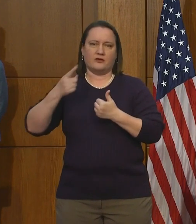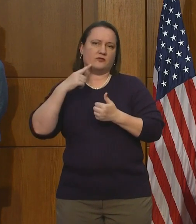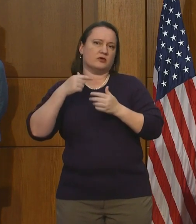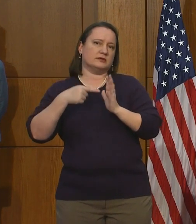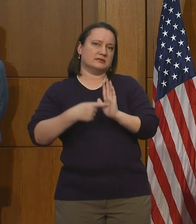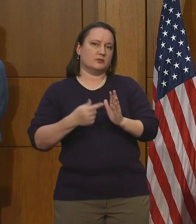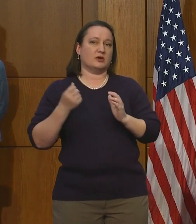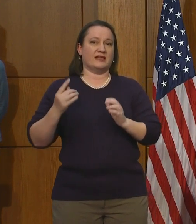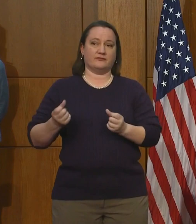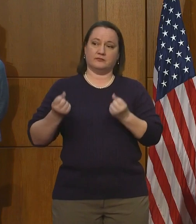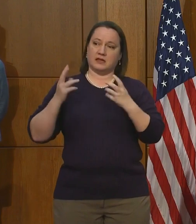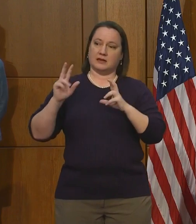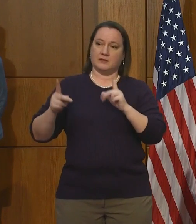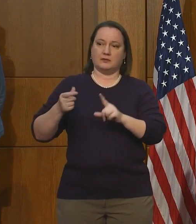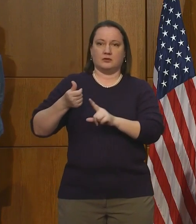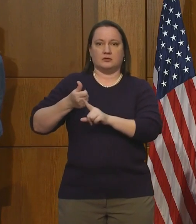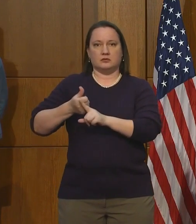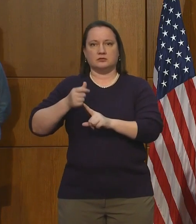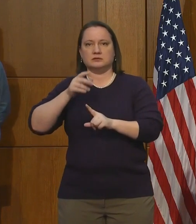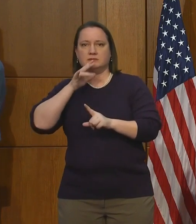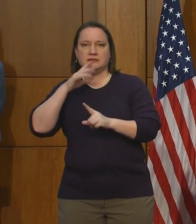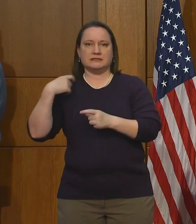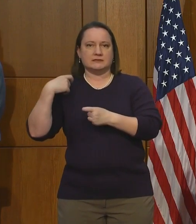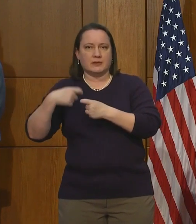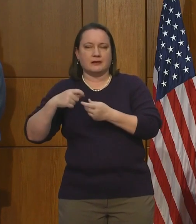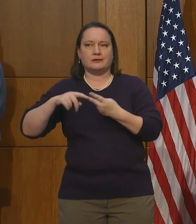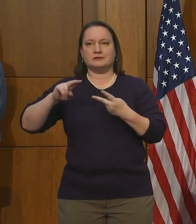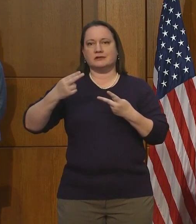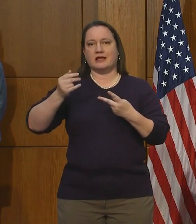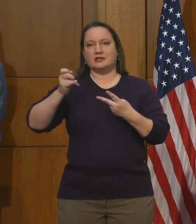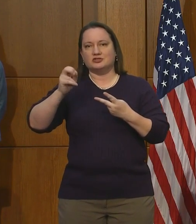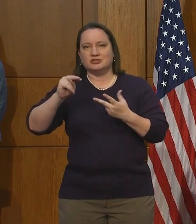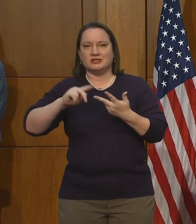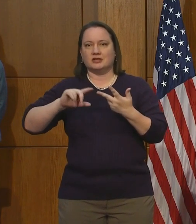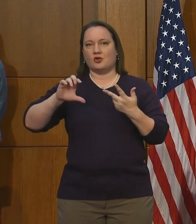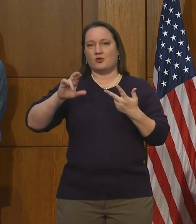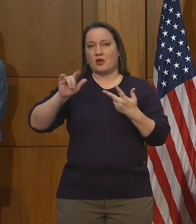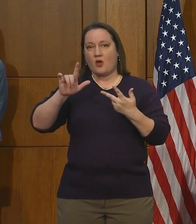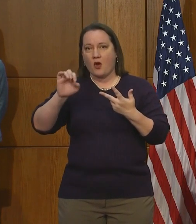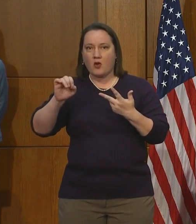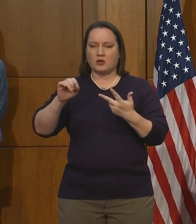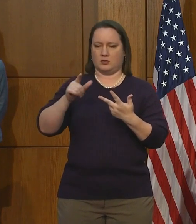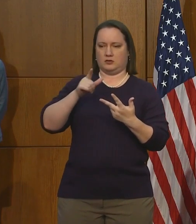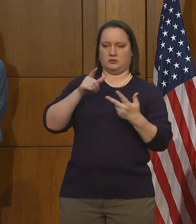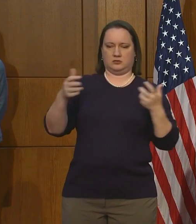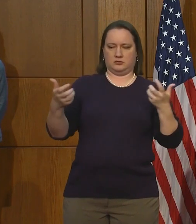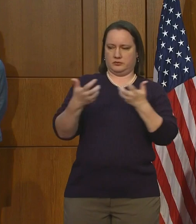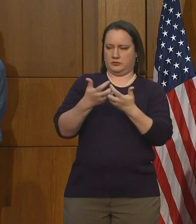FOR EXAMPLE NEEDING SPANISH SPEAKING. CONTACT TRICKSTERS OR